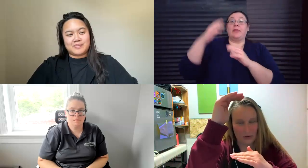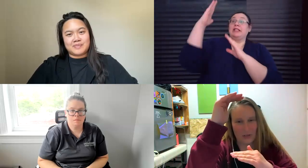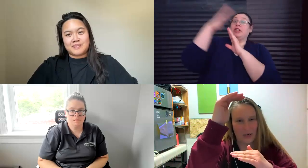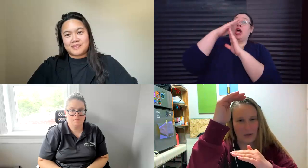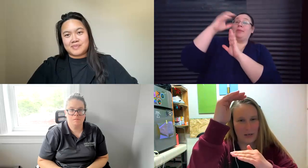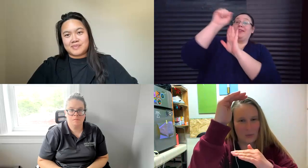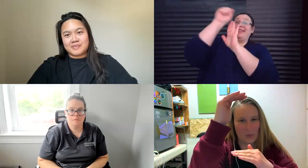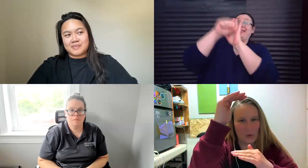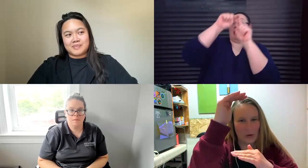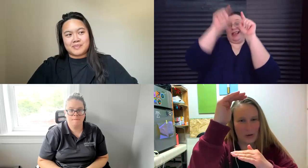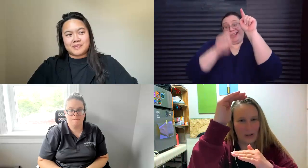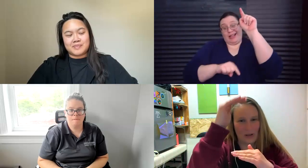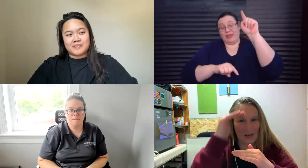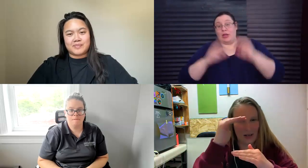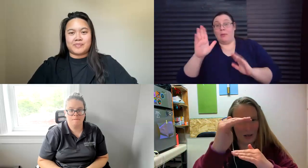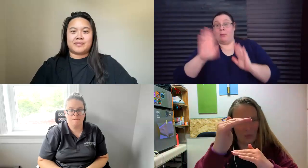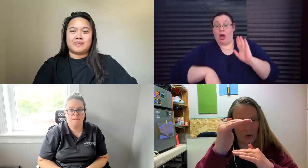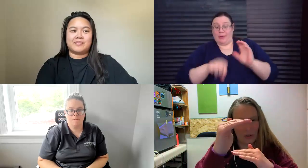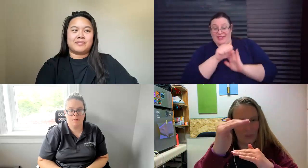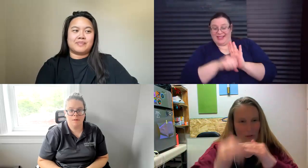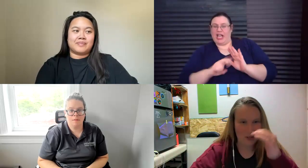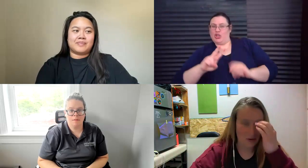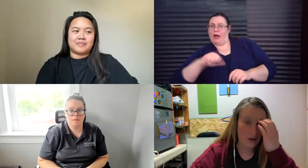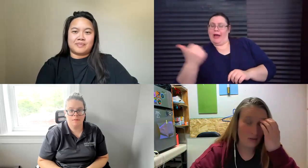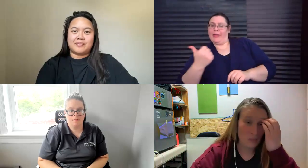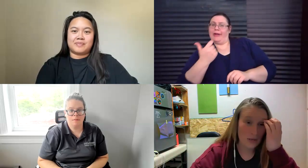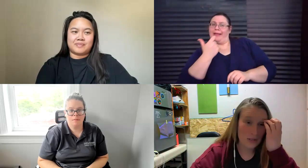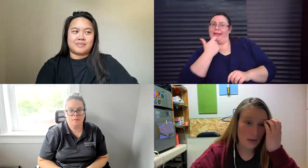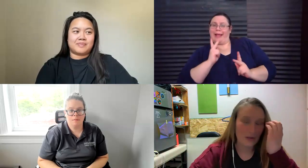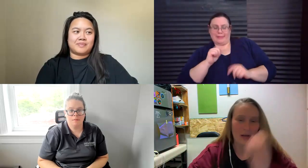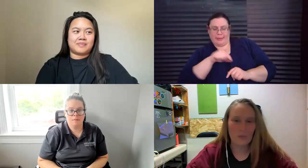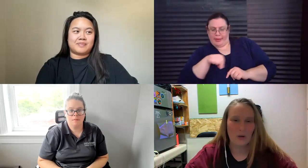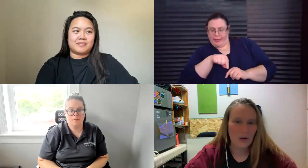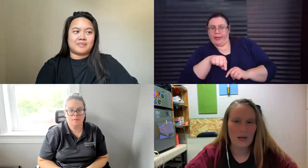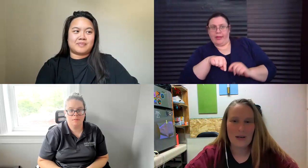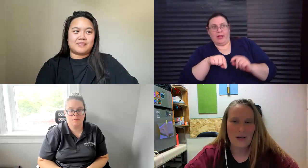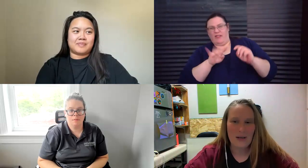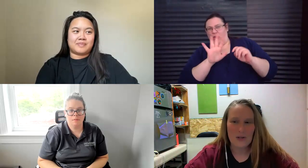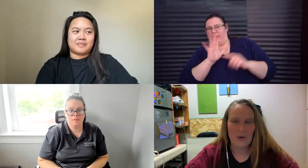two stained glass people are. And I'm right in the middle. So everyone is like that will be great.